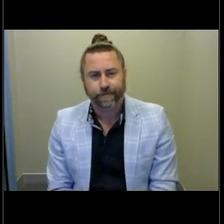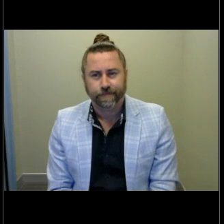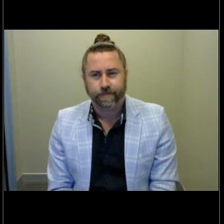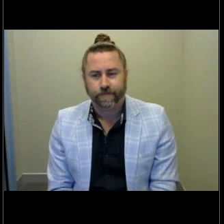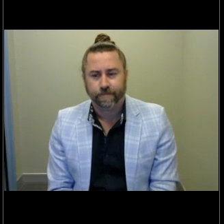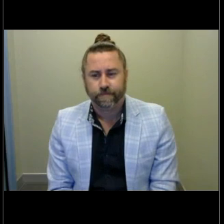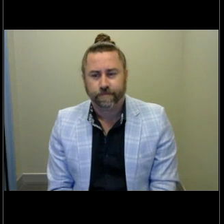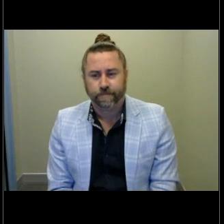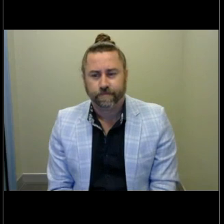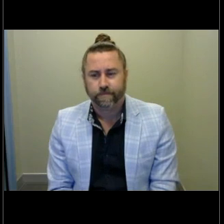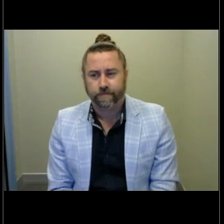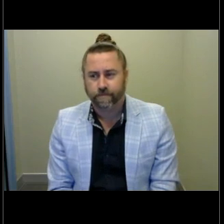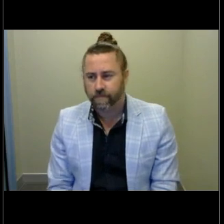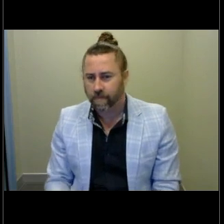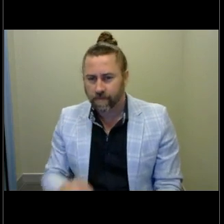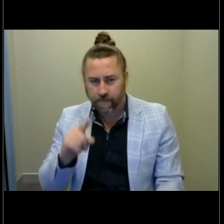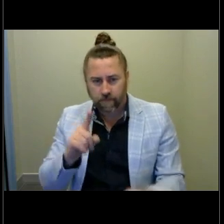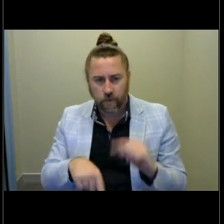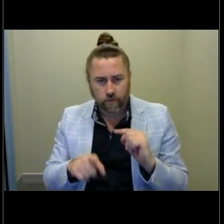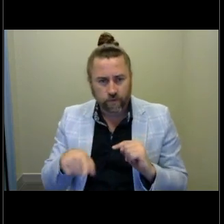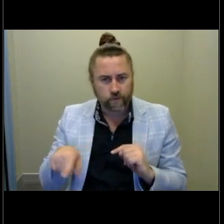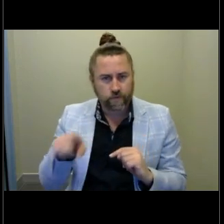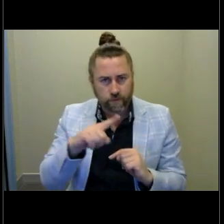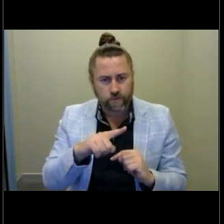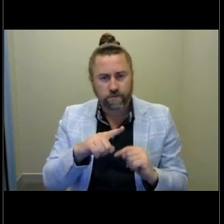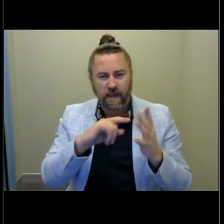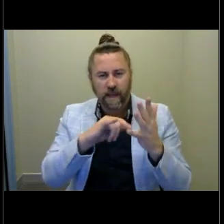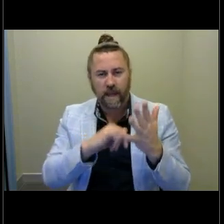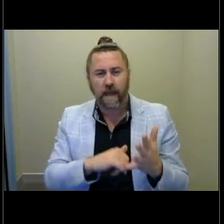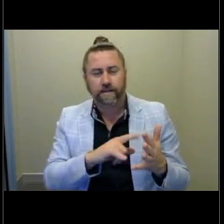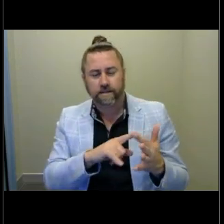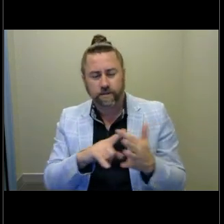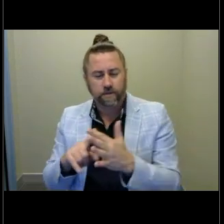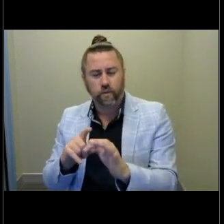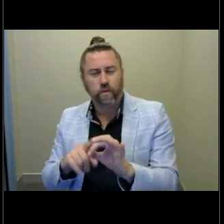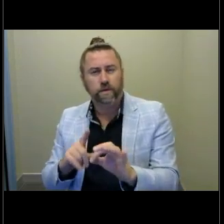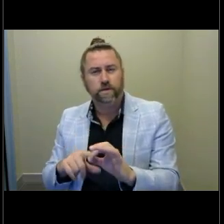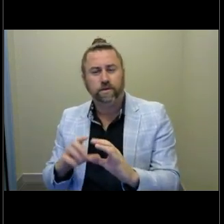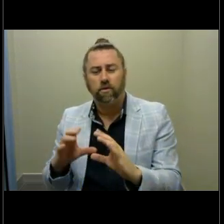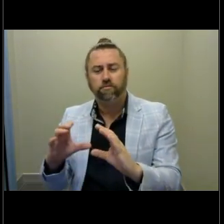I can see most people are within South East Queensland but we have a really great group